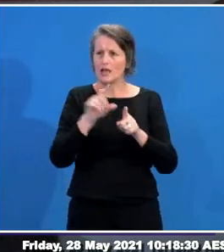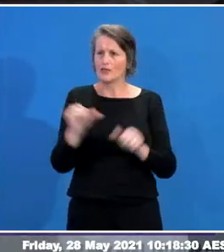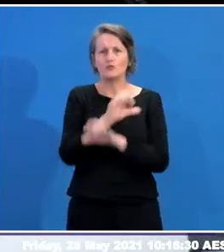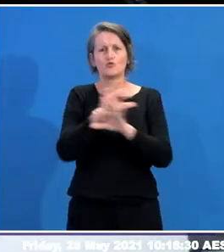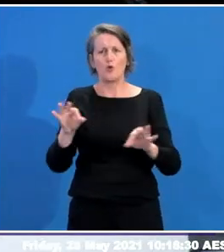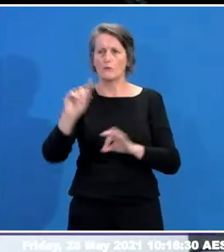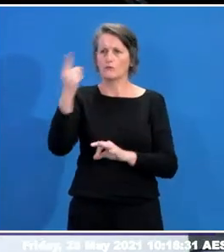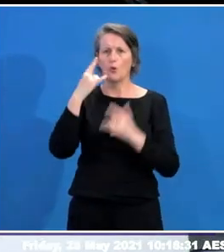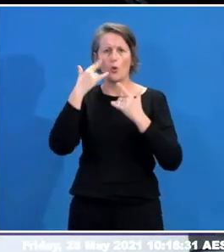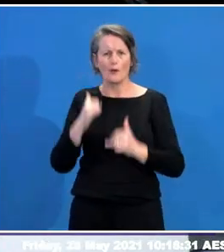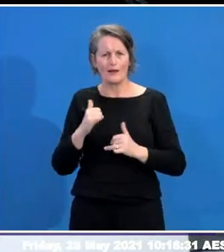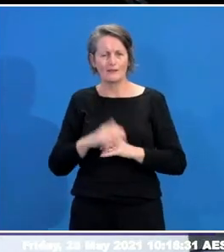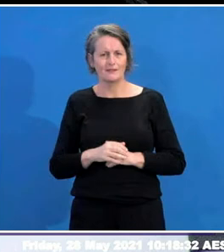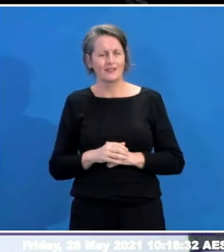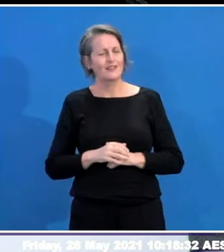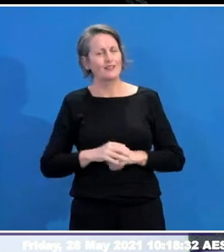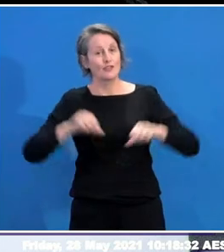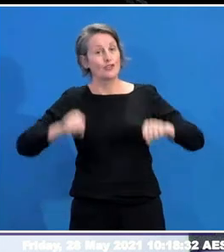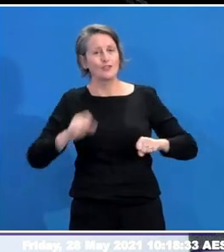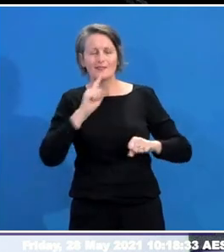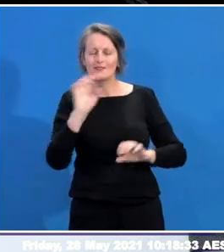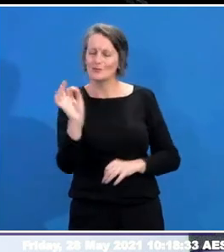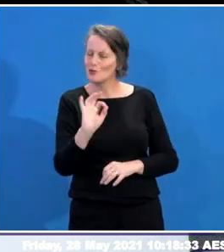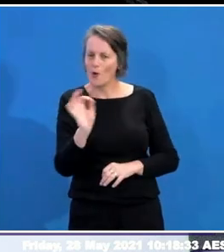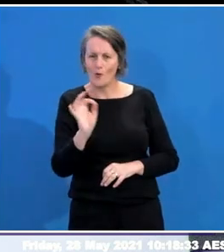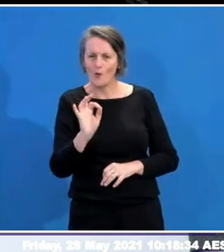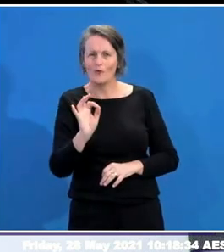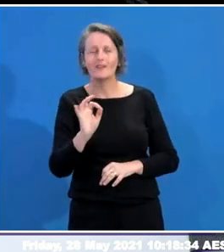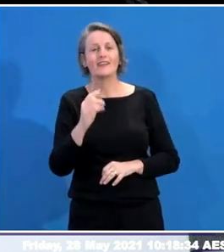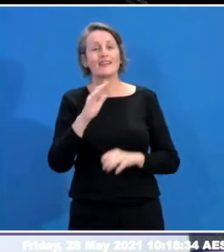No, I think the suggestion may be that the lawyers were engaged to do it